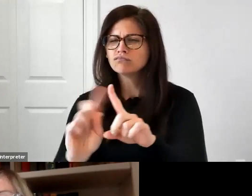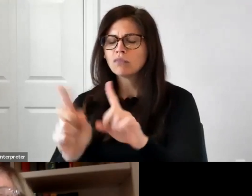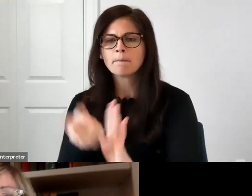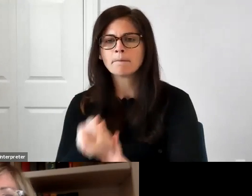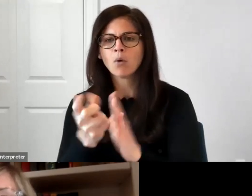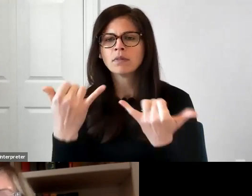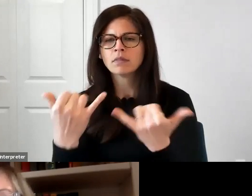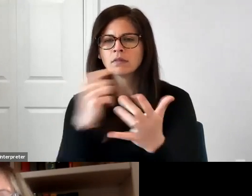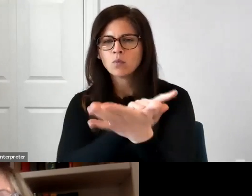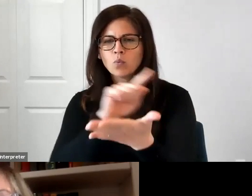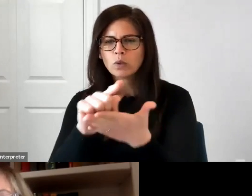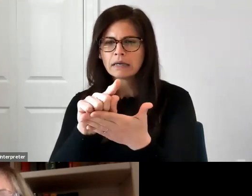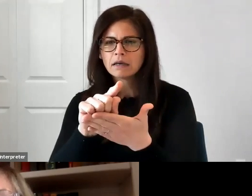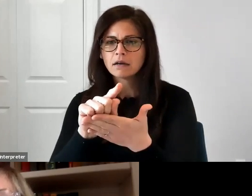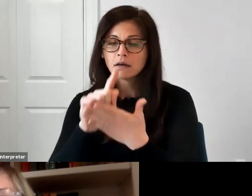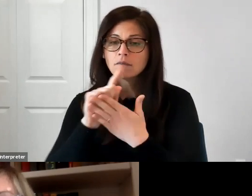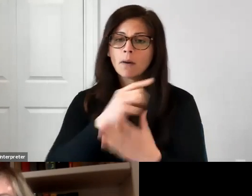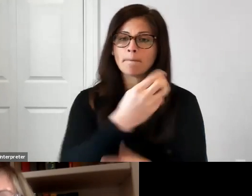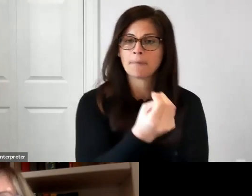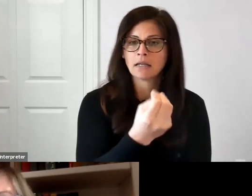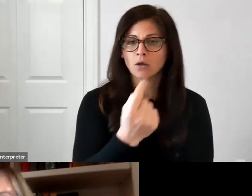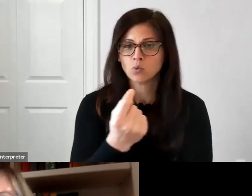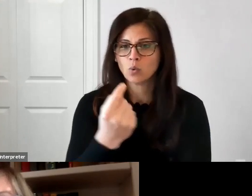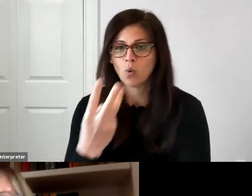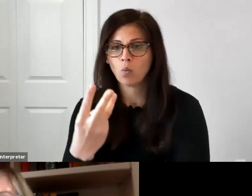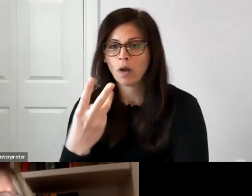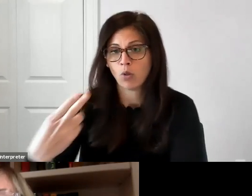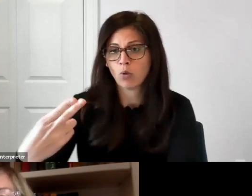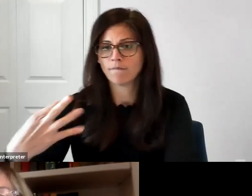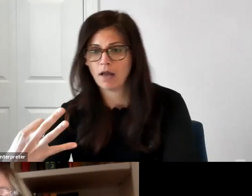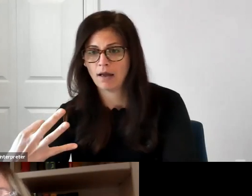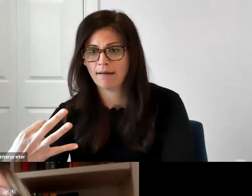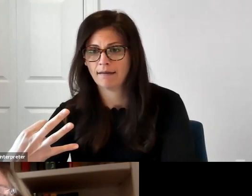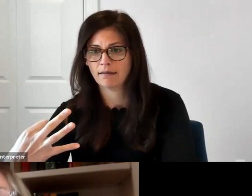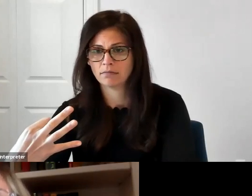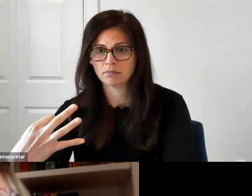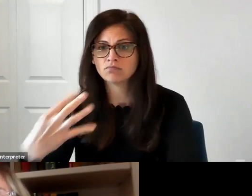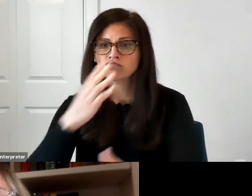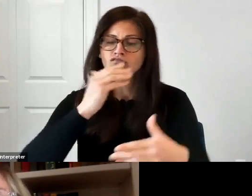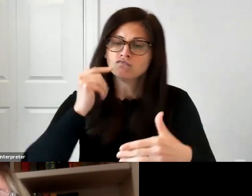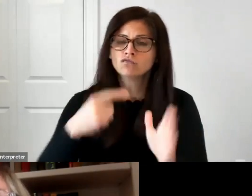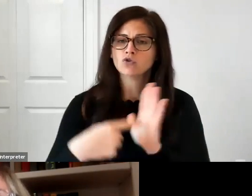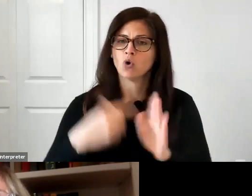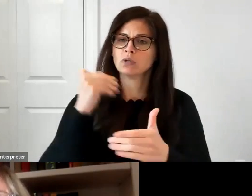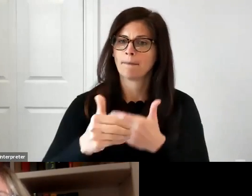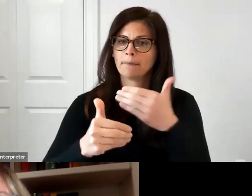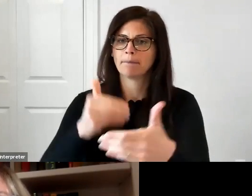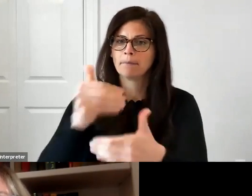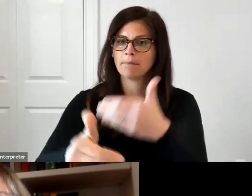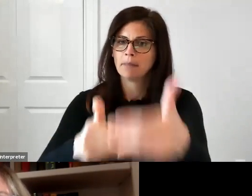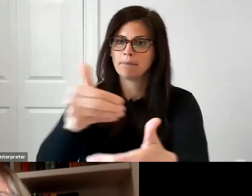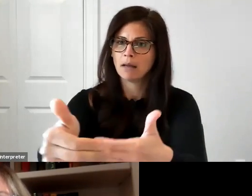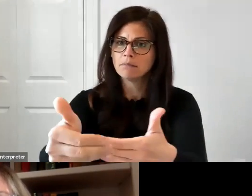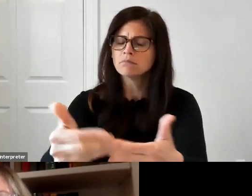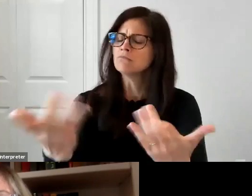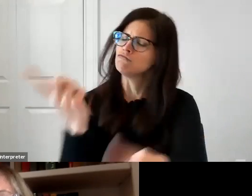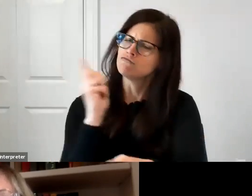each of the next five days, step-by-step. And it is right to mark these accomplishments.